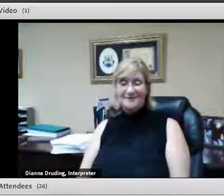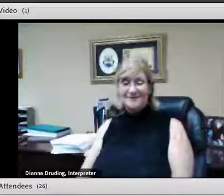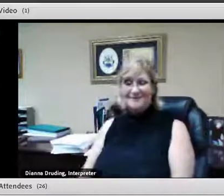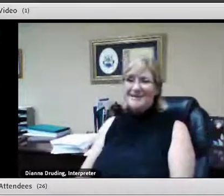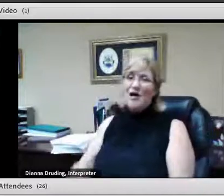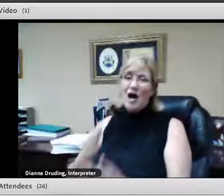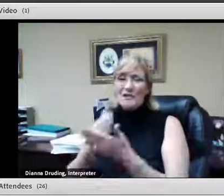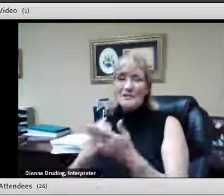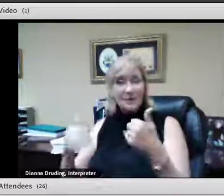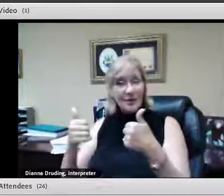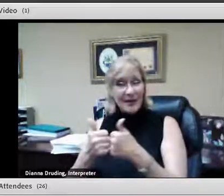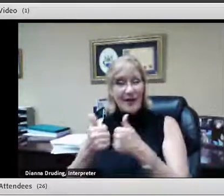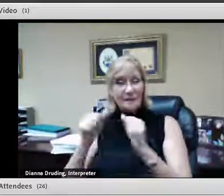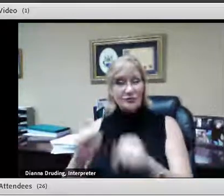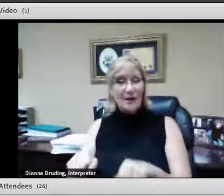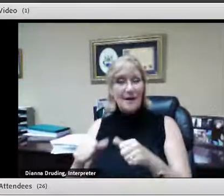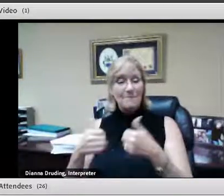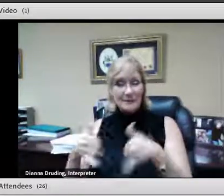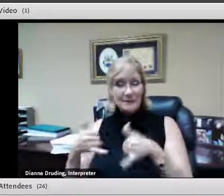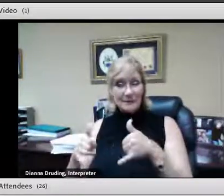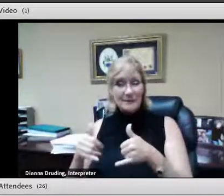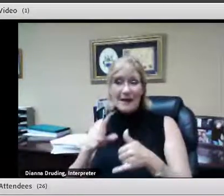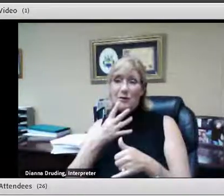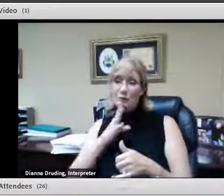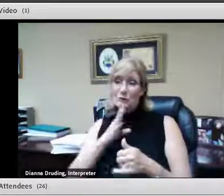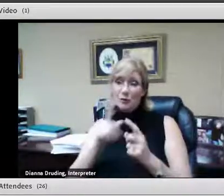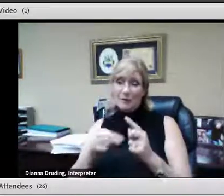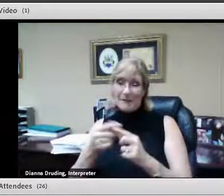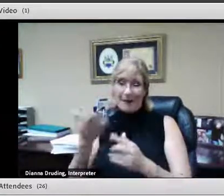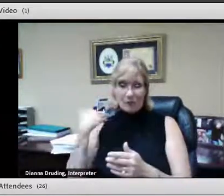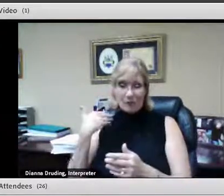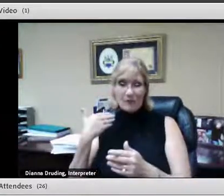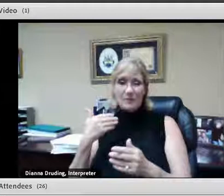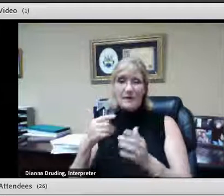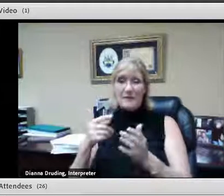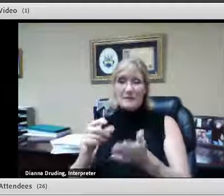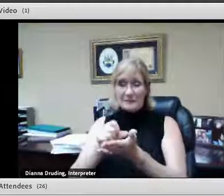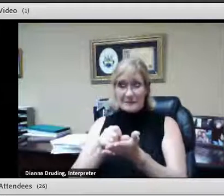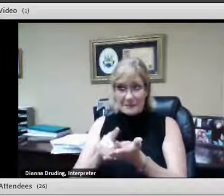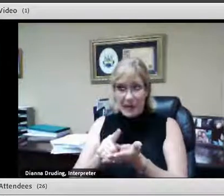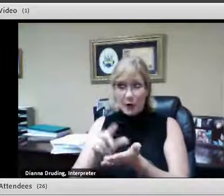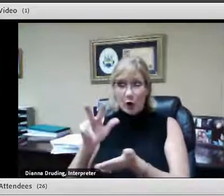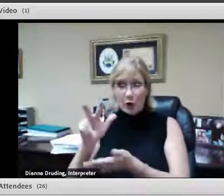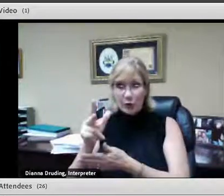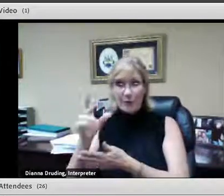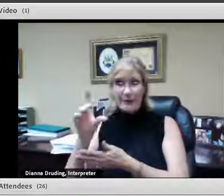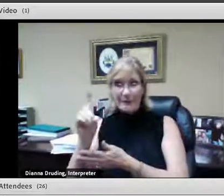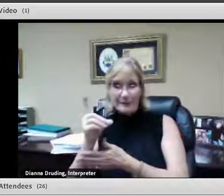like we mentioned earlier, a little bit soccer, we had components of that that were 3-D printed, finger golf, football.